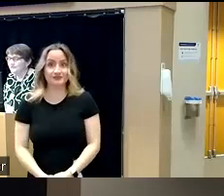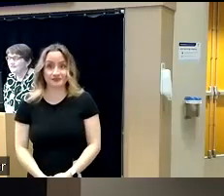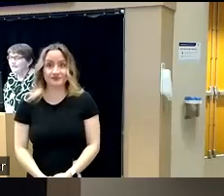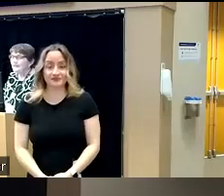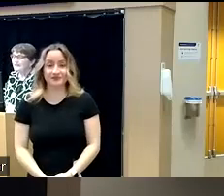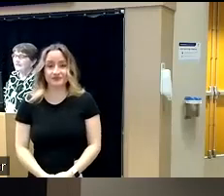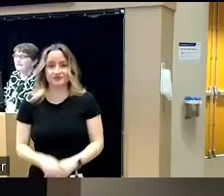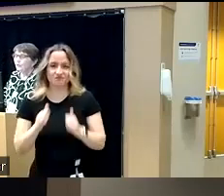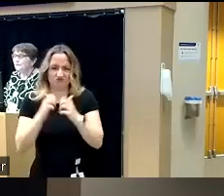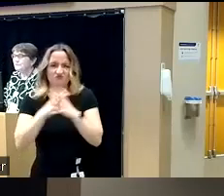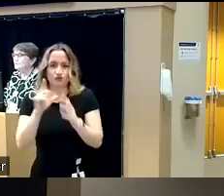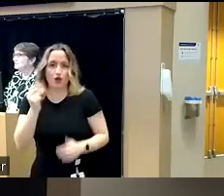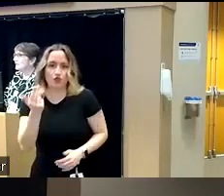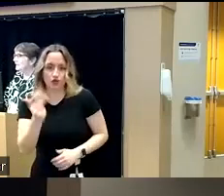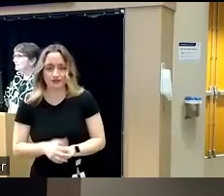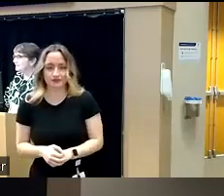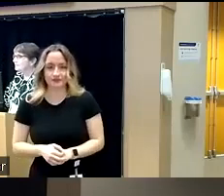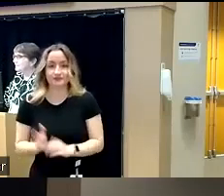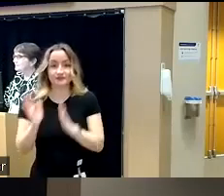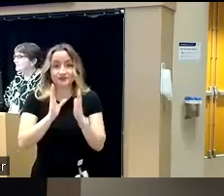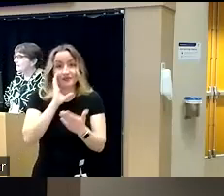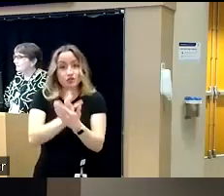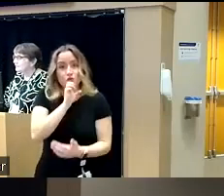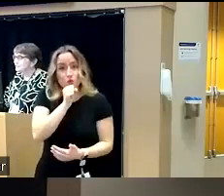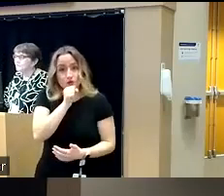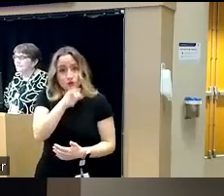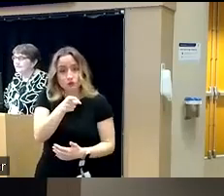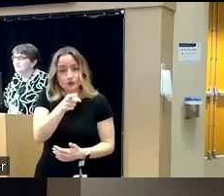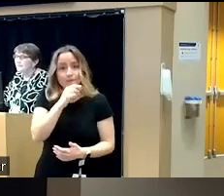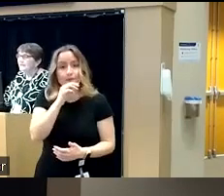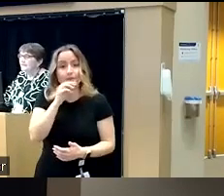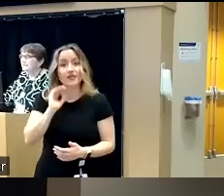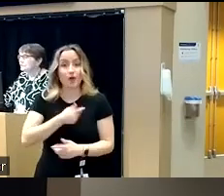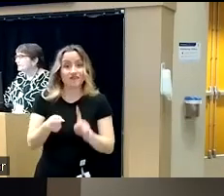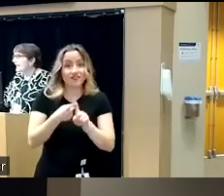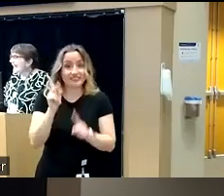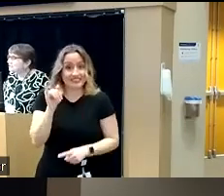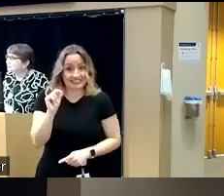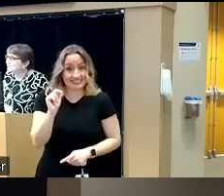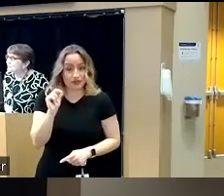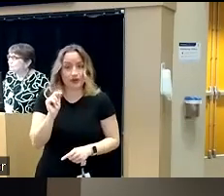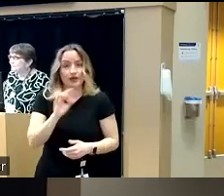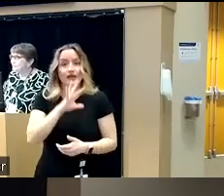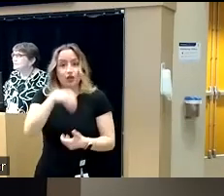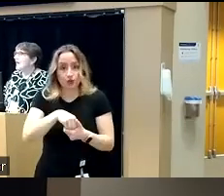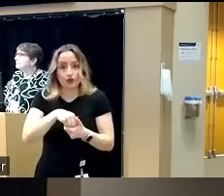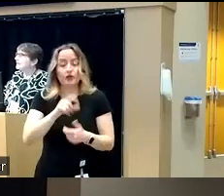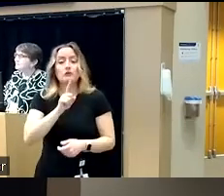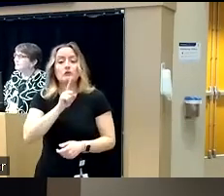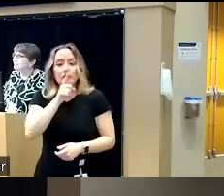started it and the oranges are up there because our first kit included actual syringes probably